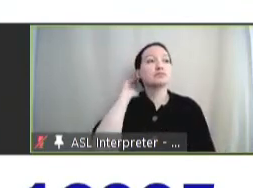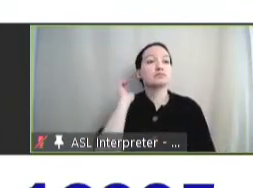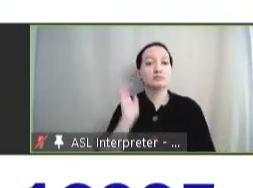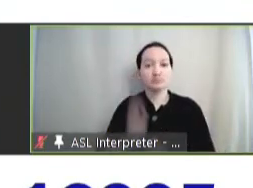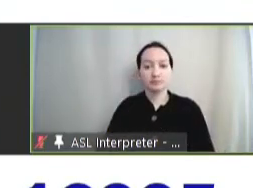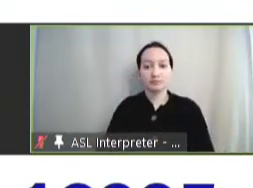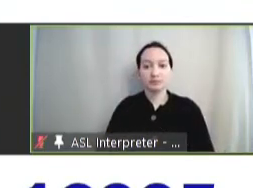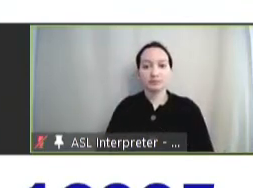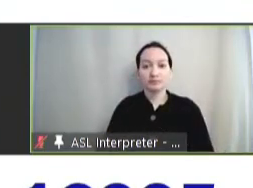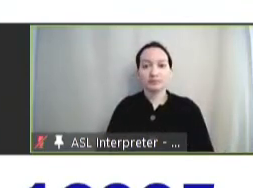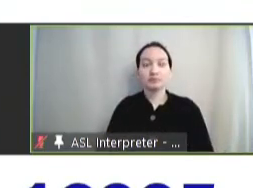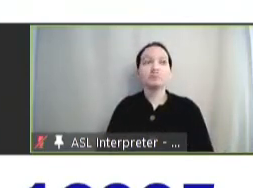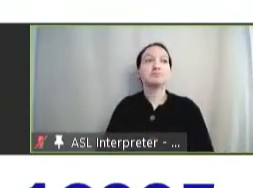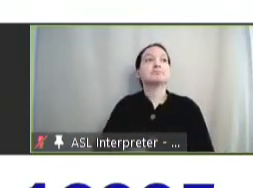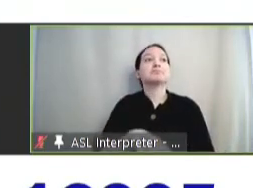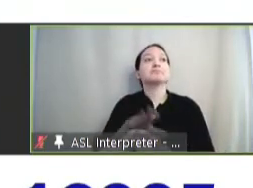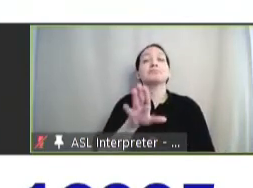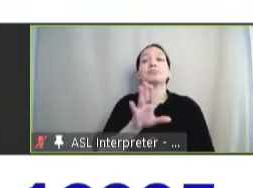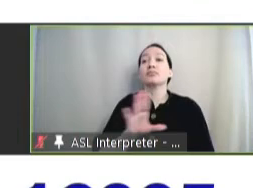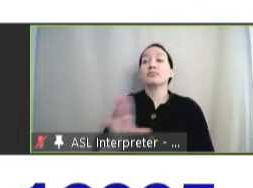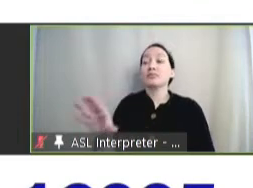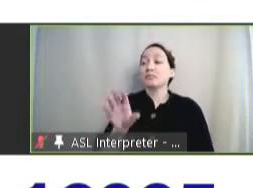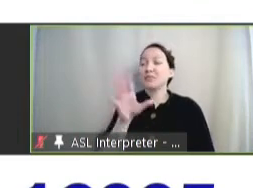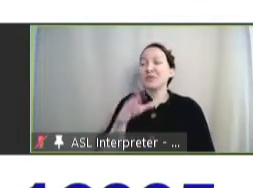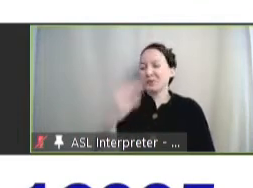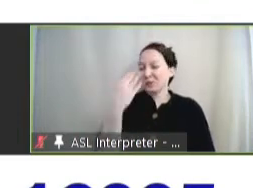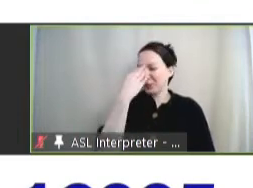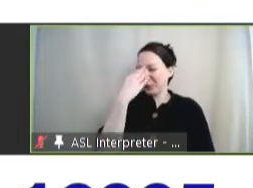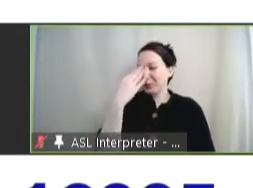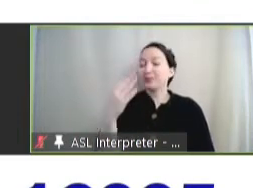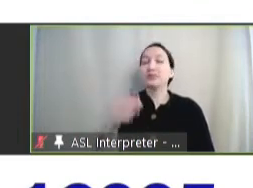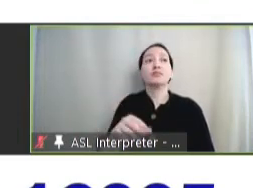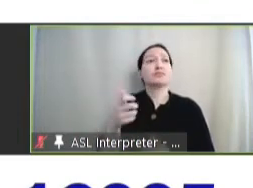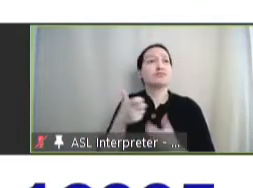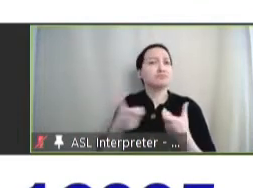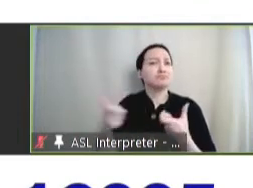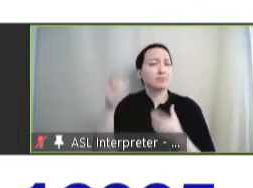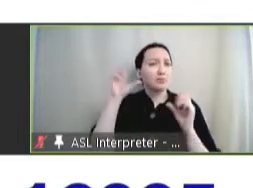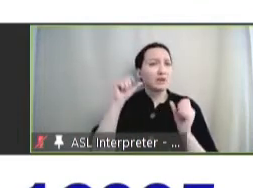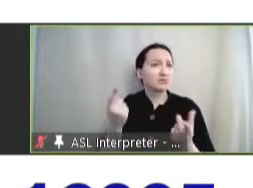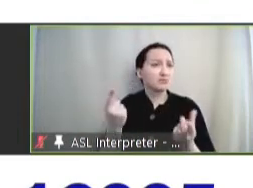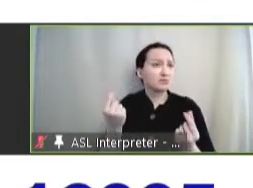So, as I'm sure we're all aware, though, what has the administration done in response to this? Well,